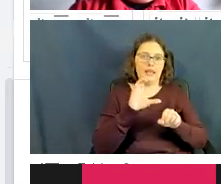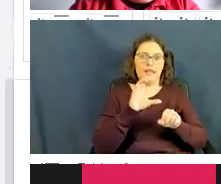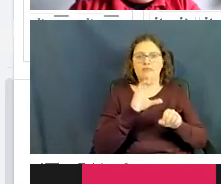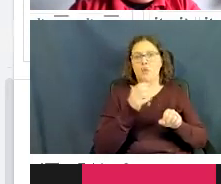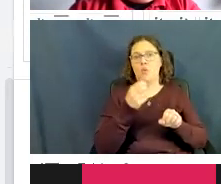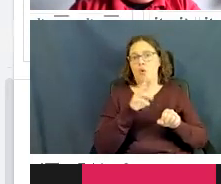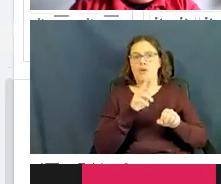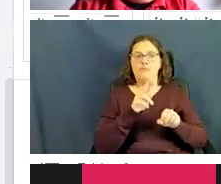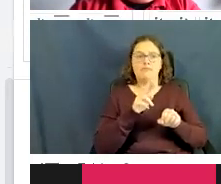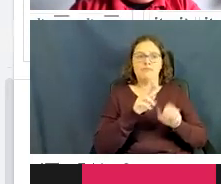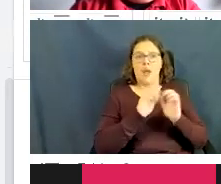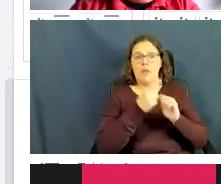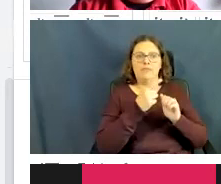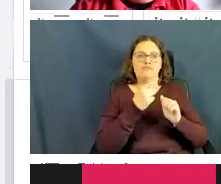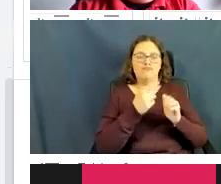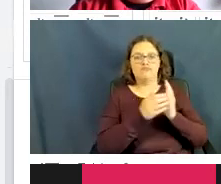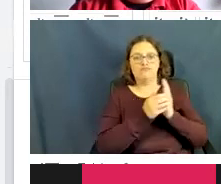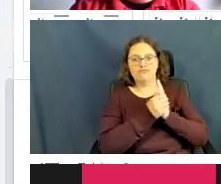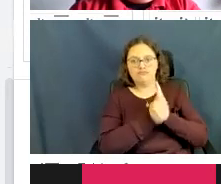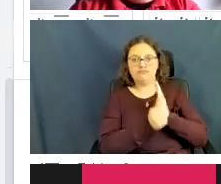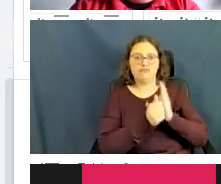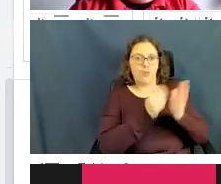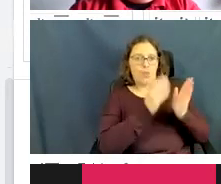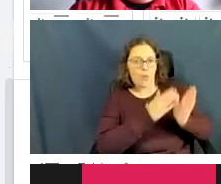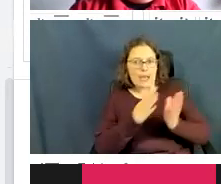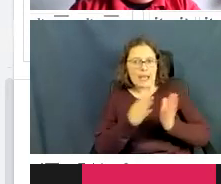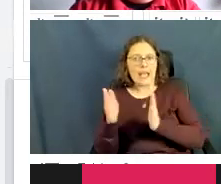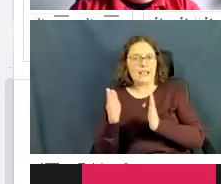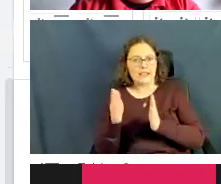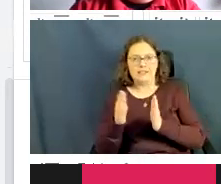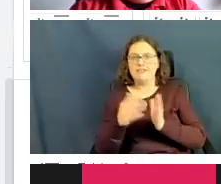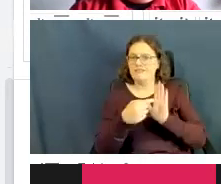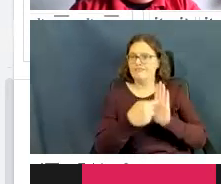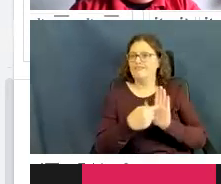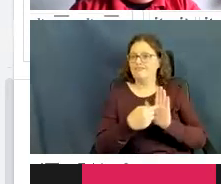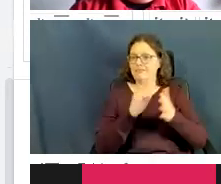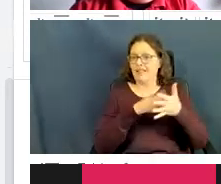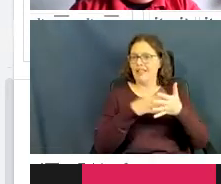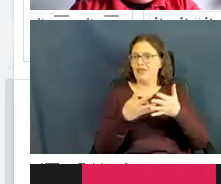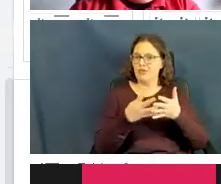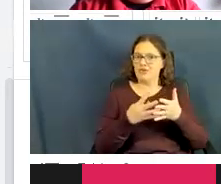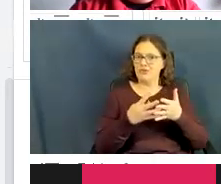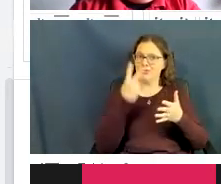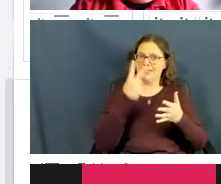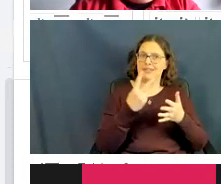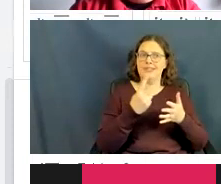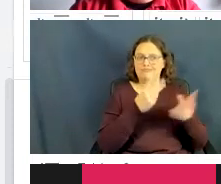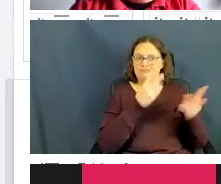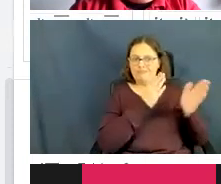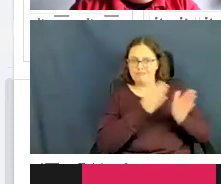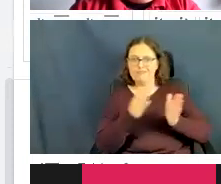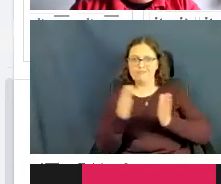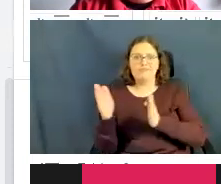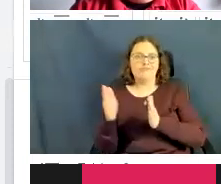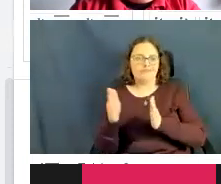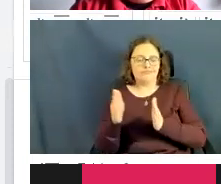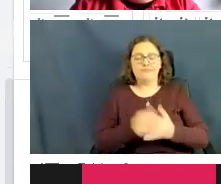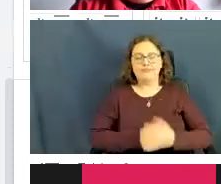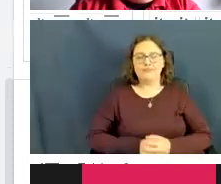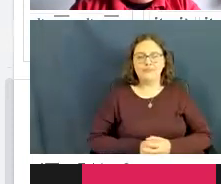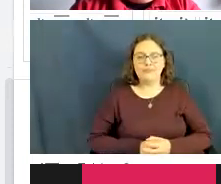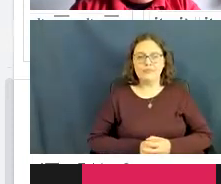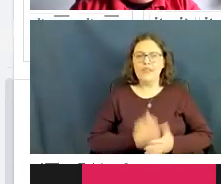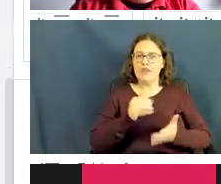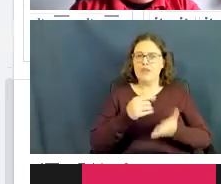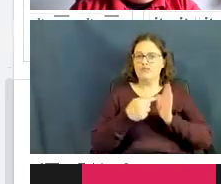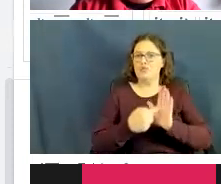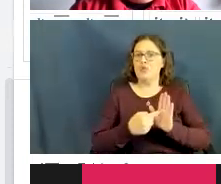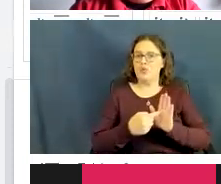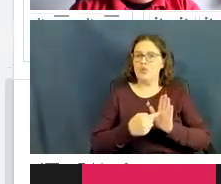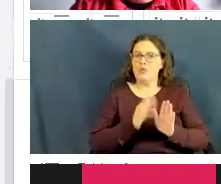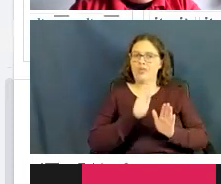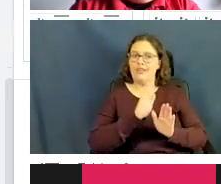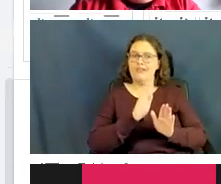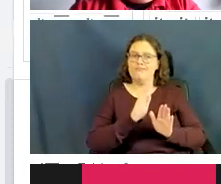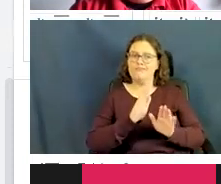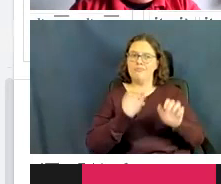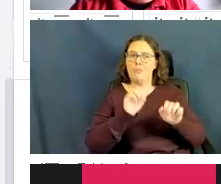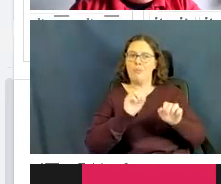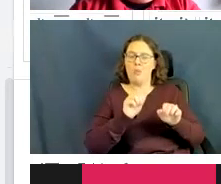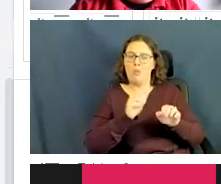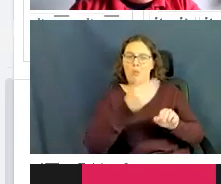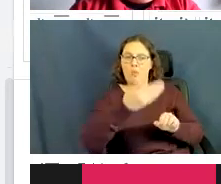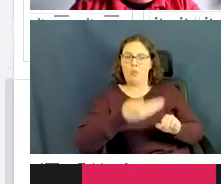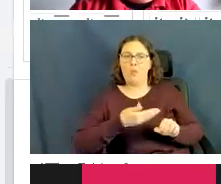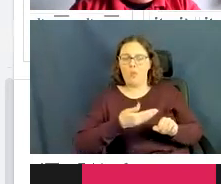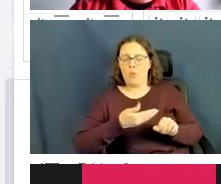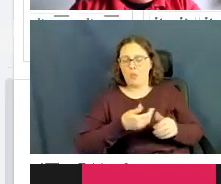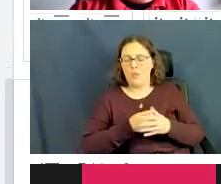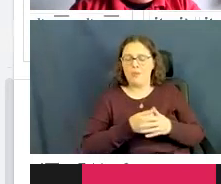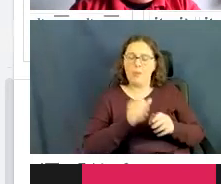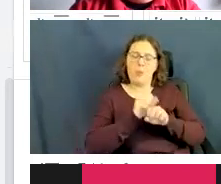and drag that down and put it to the size you want it to be.